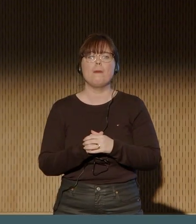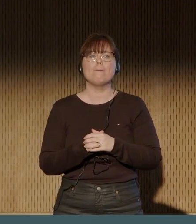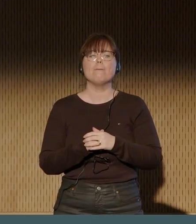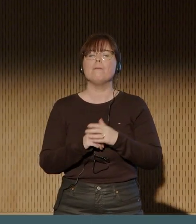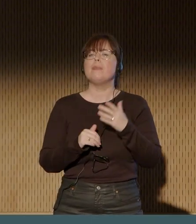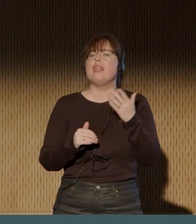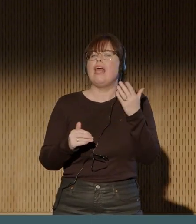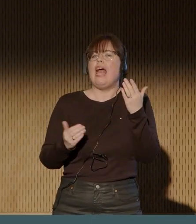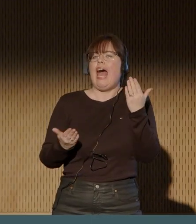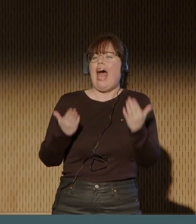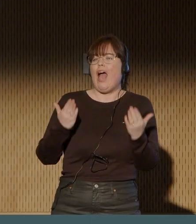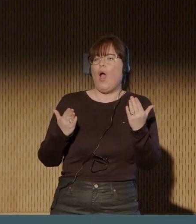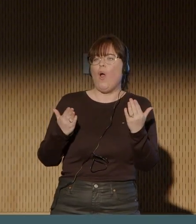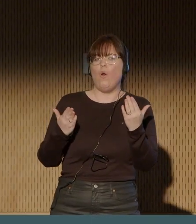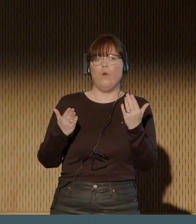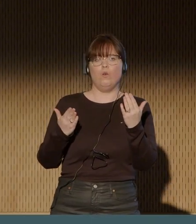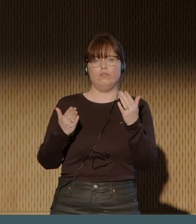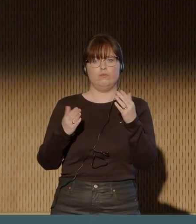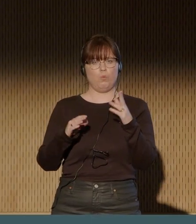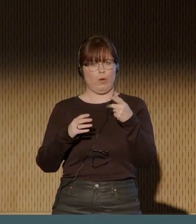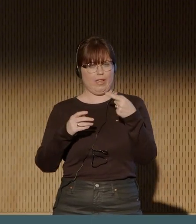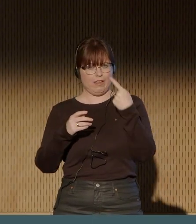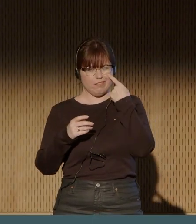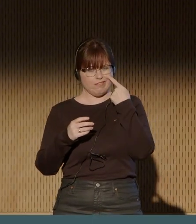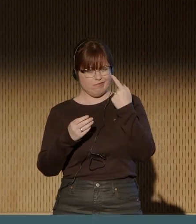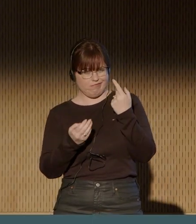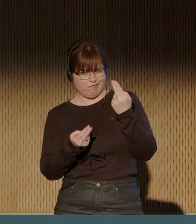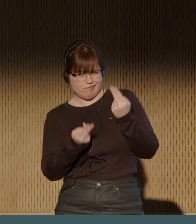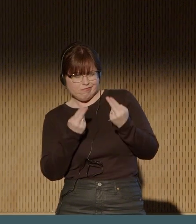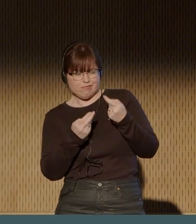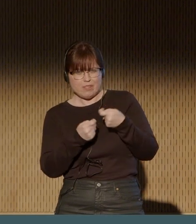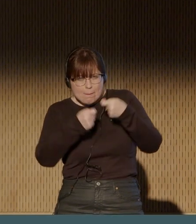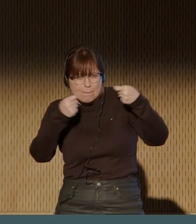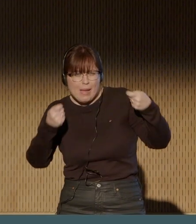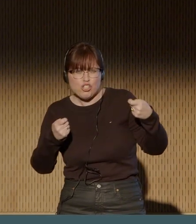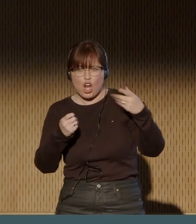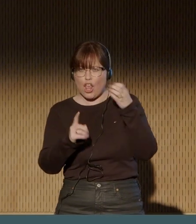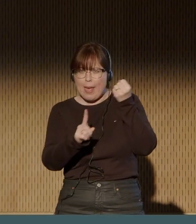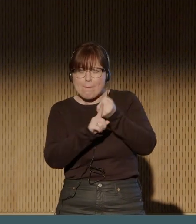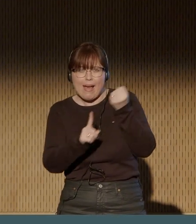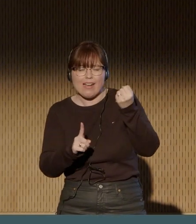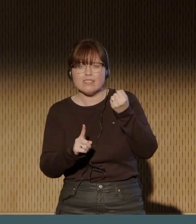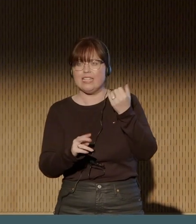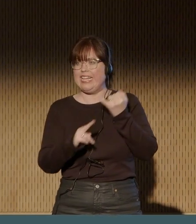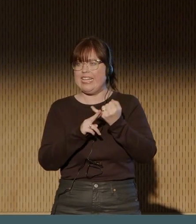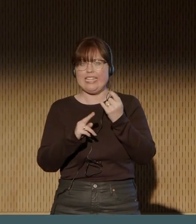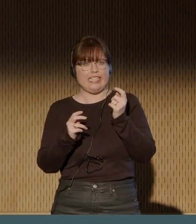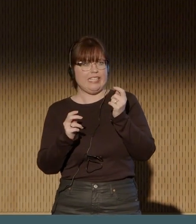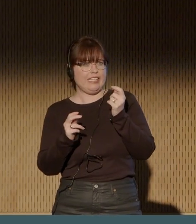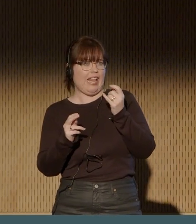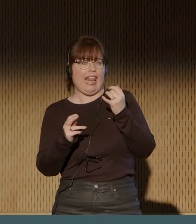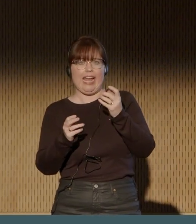ways that people are measuring impact already within the teaching and learning space, within